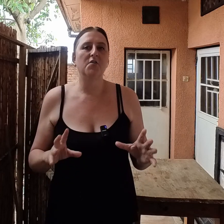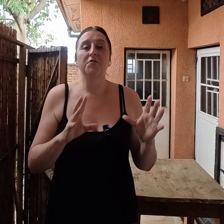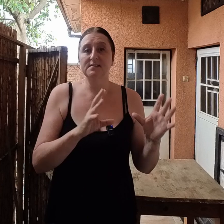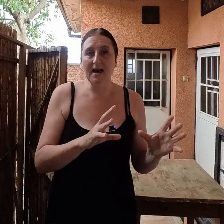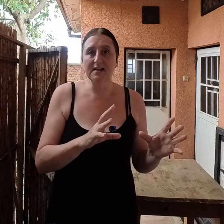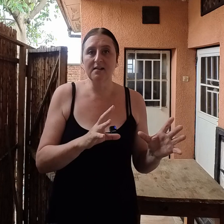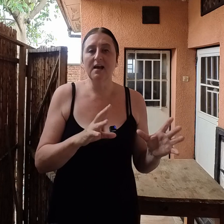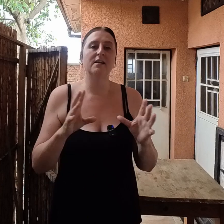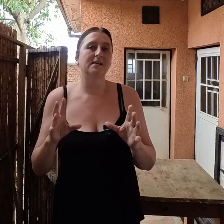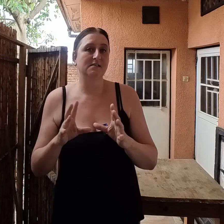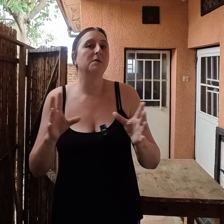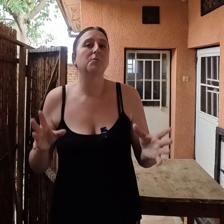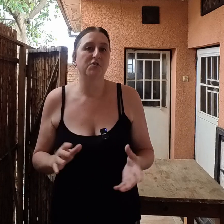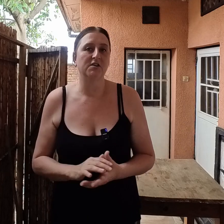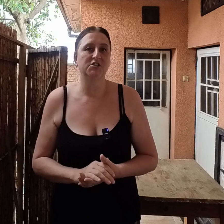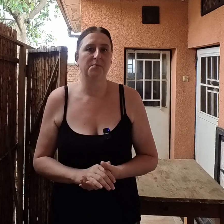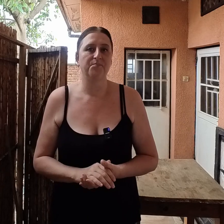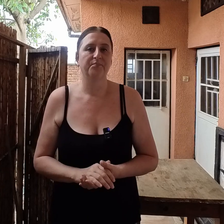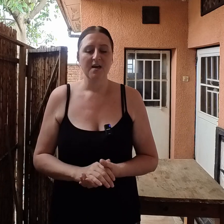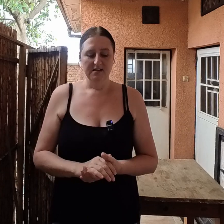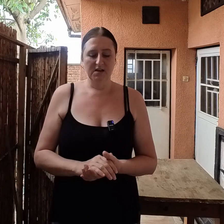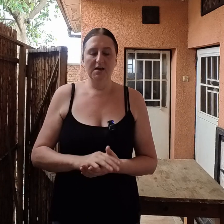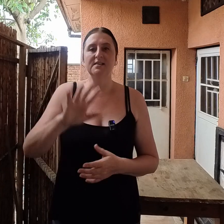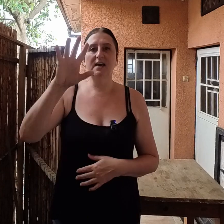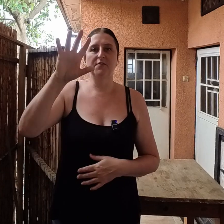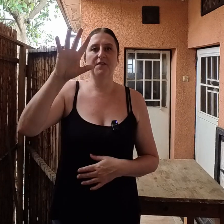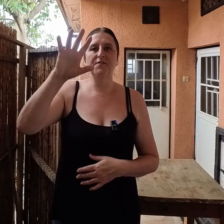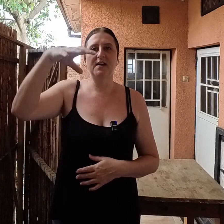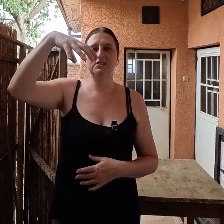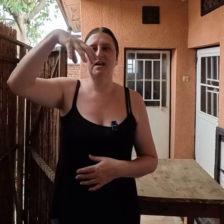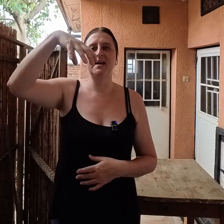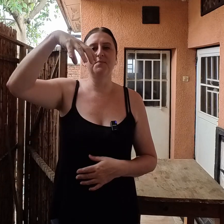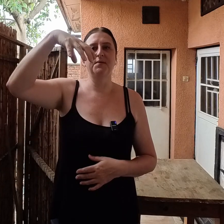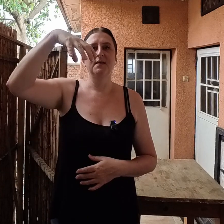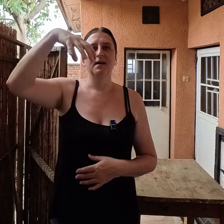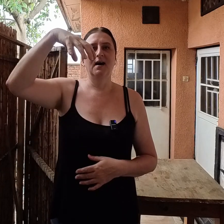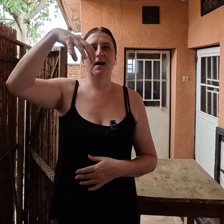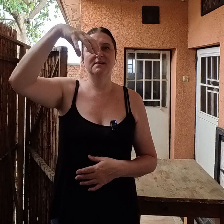known for its cattle and its milk production. So, we're going to take a five handshape